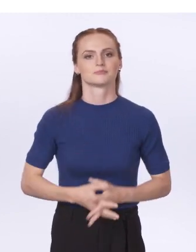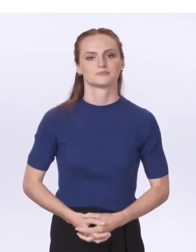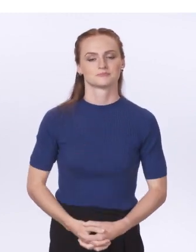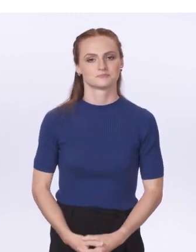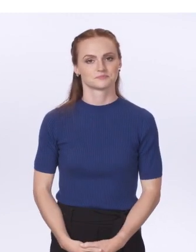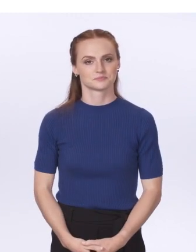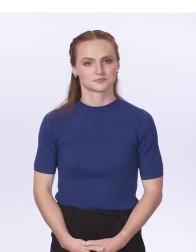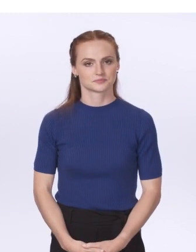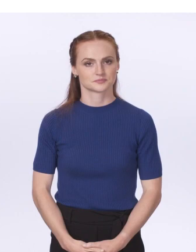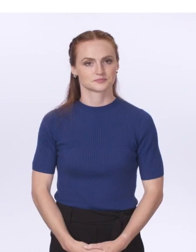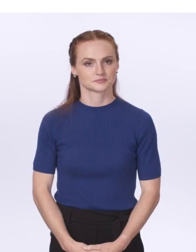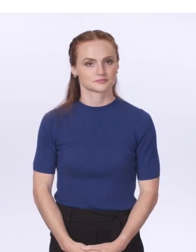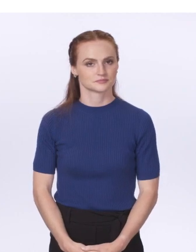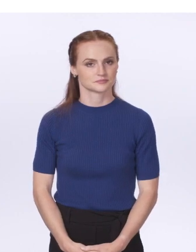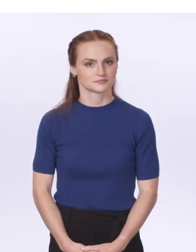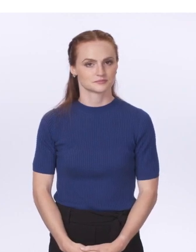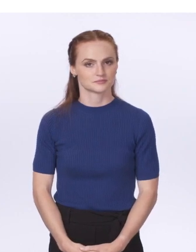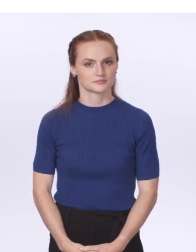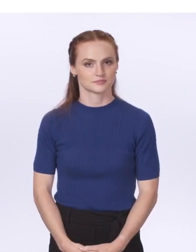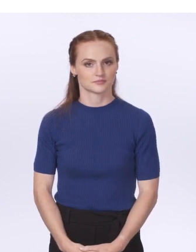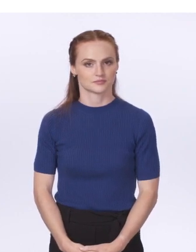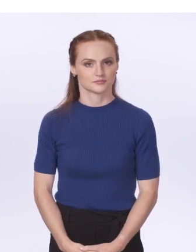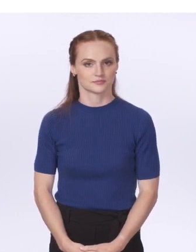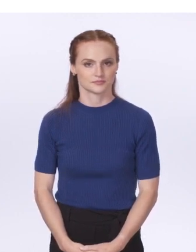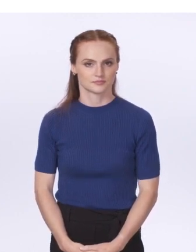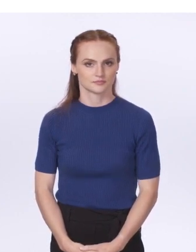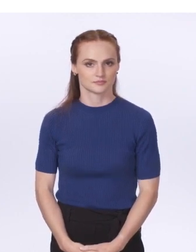[Classical music: “Dies irae” from Requiem by Verdi]